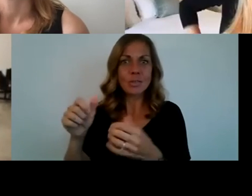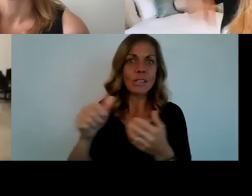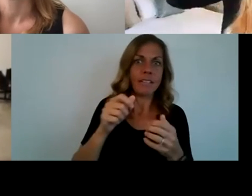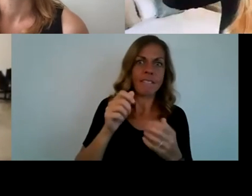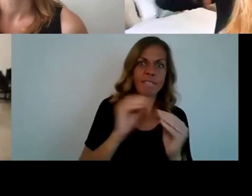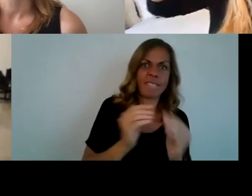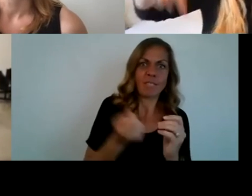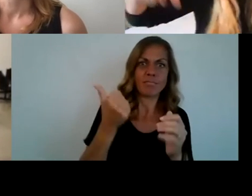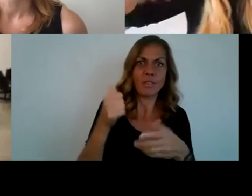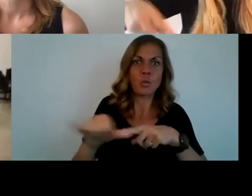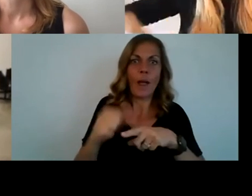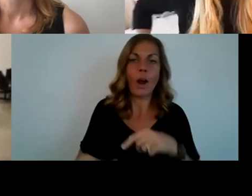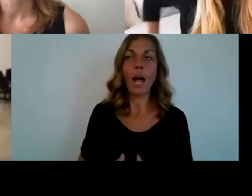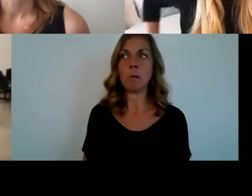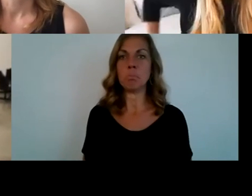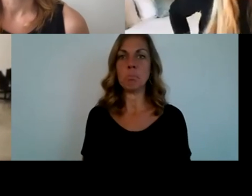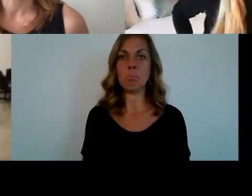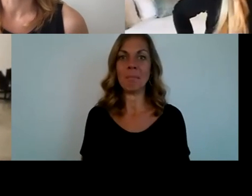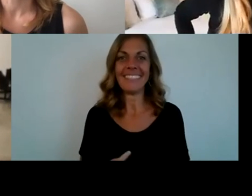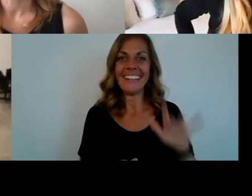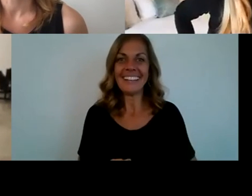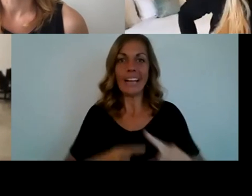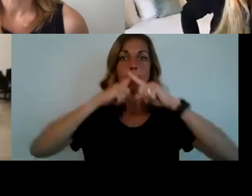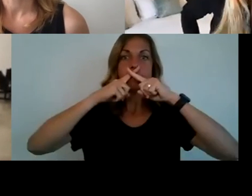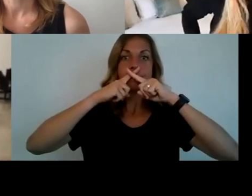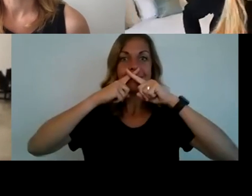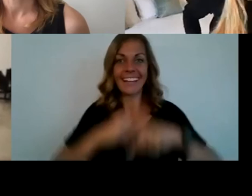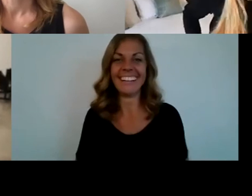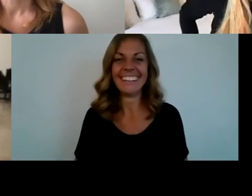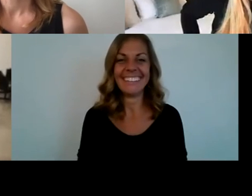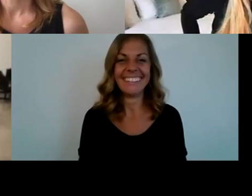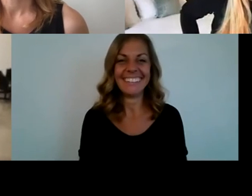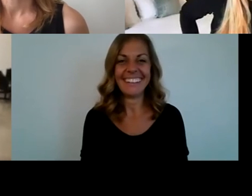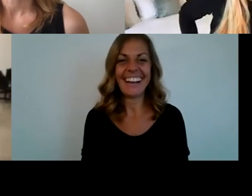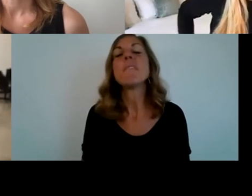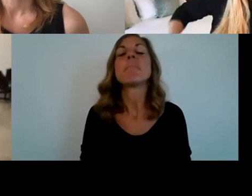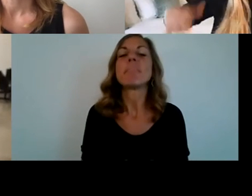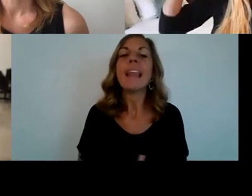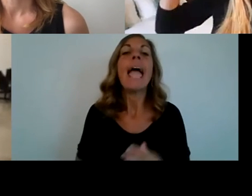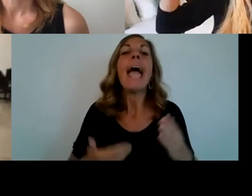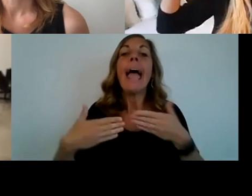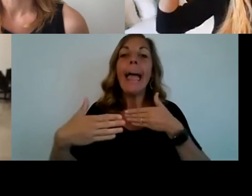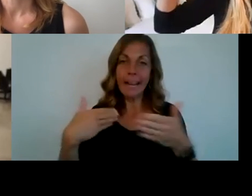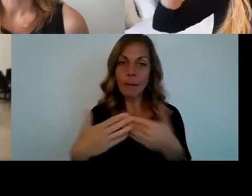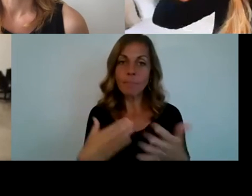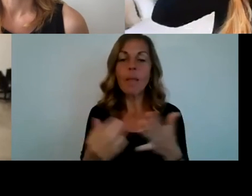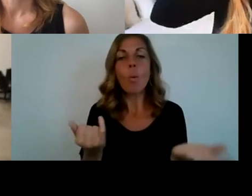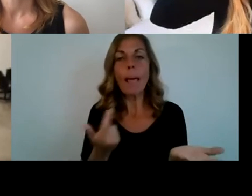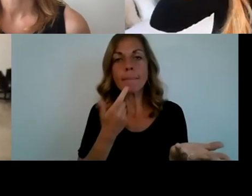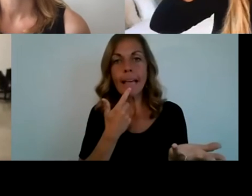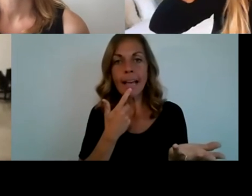With the censor button. I'm just saying from our leadership, you know,